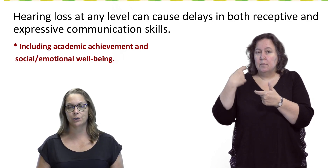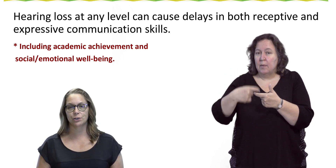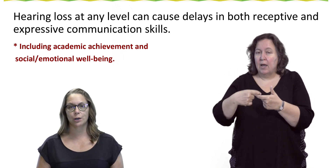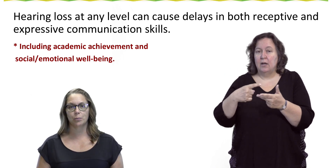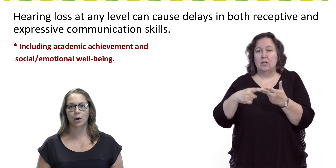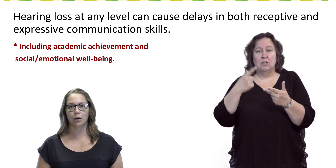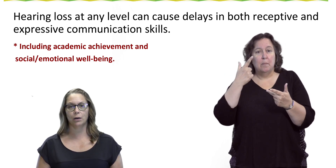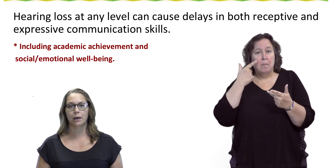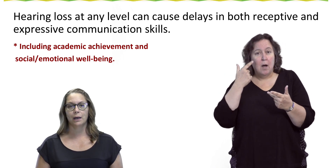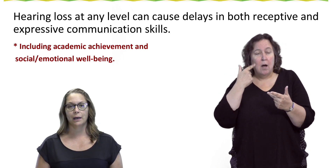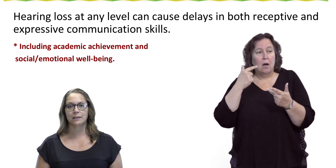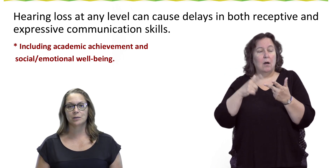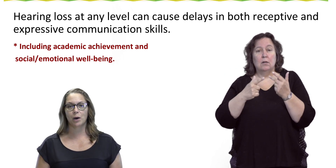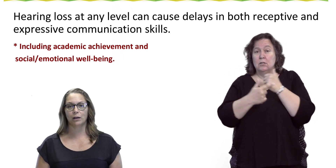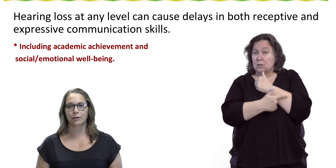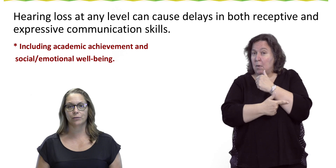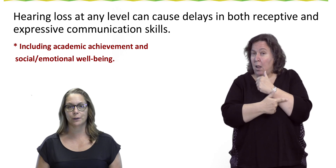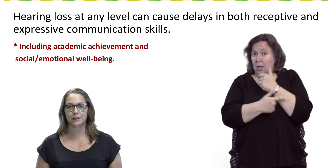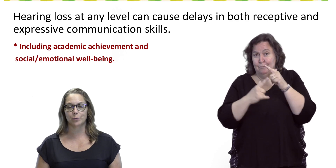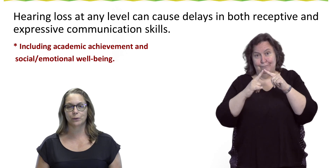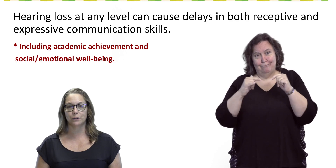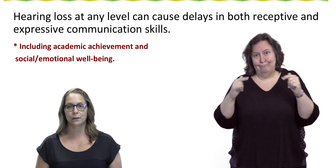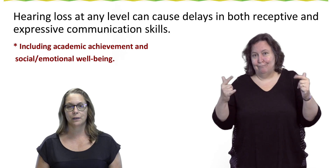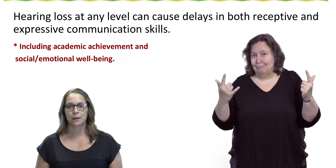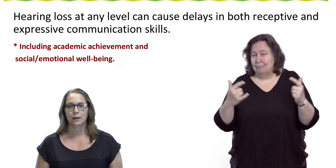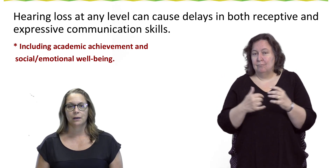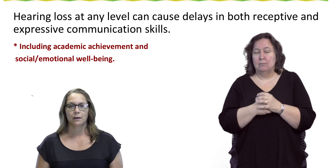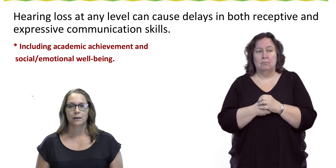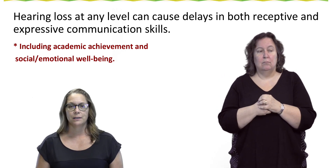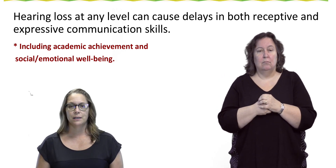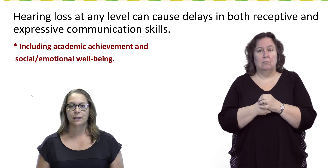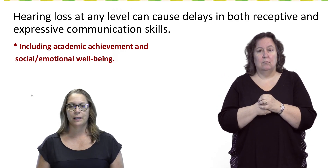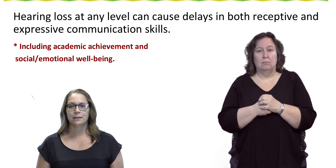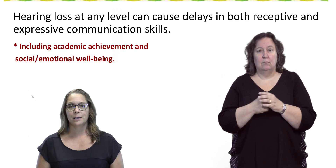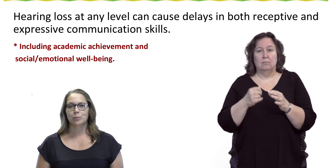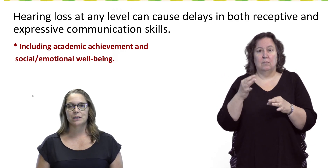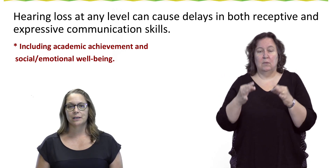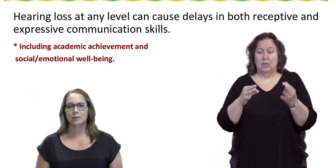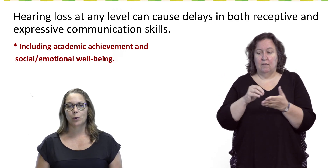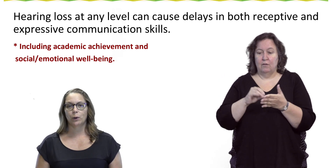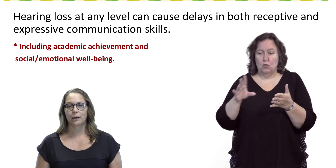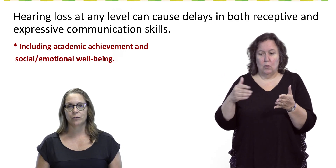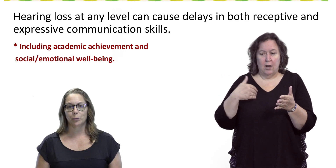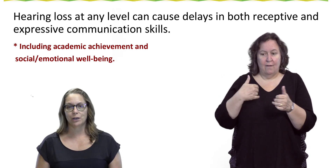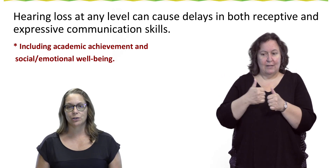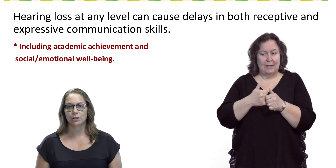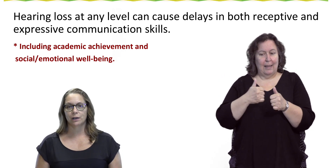Hmong and Somali, for example. Delays and missing spoken information